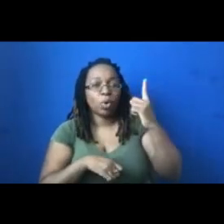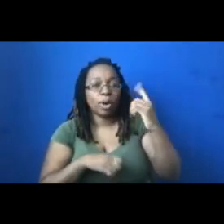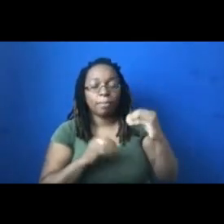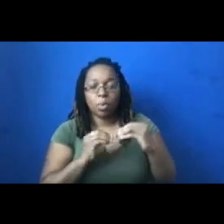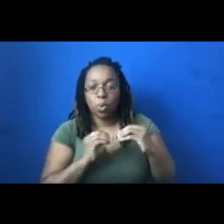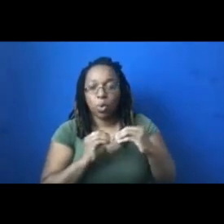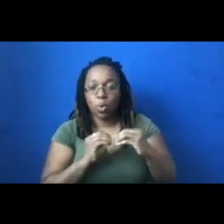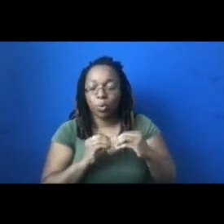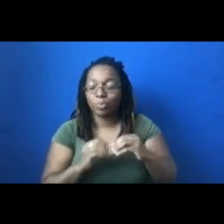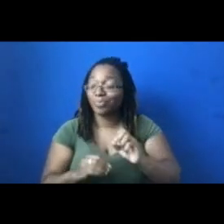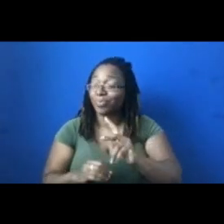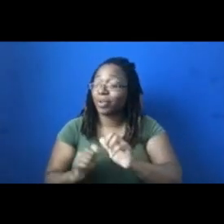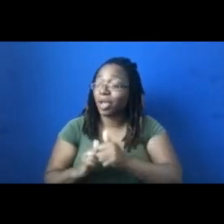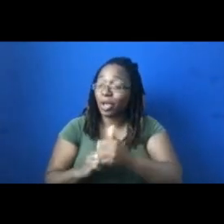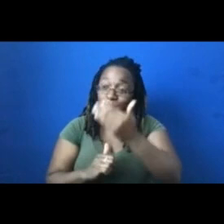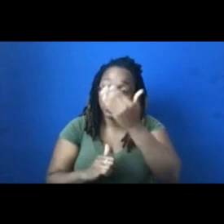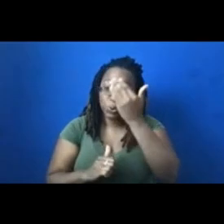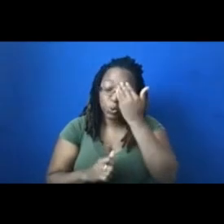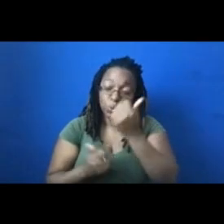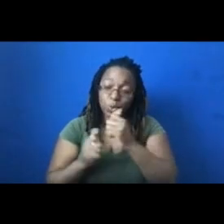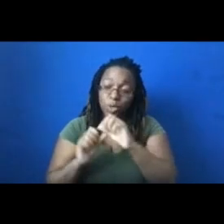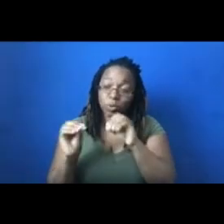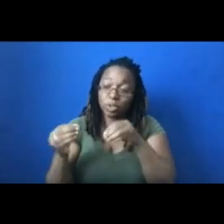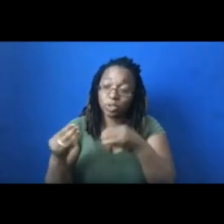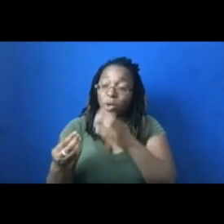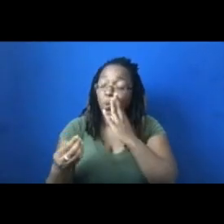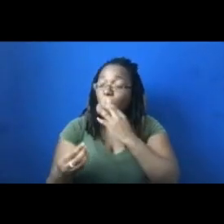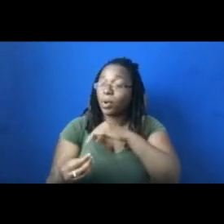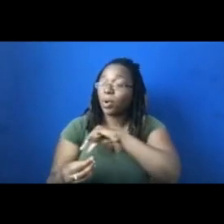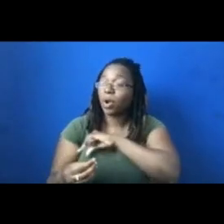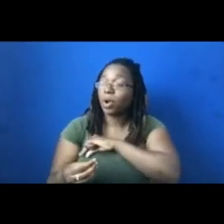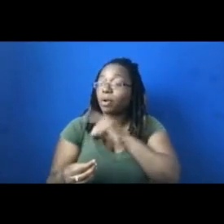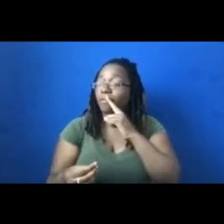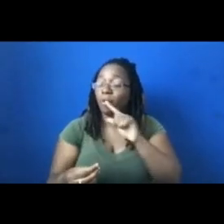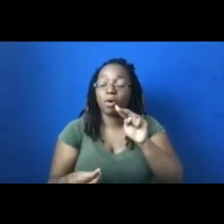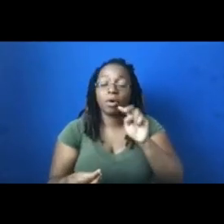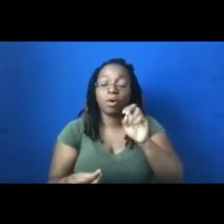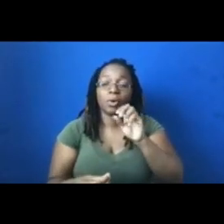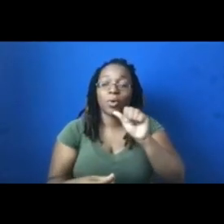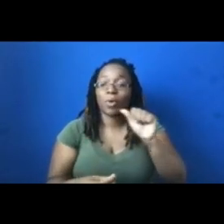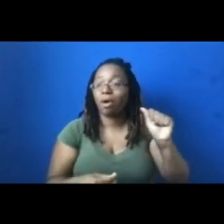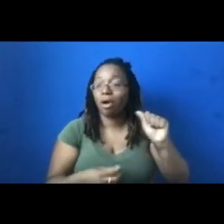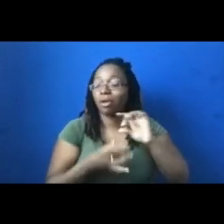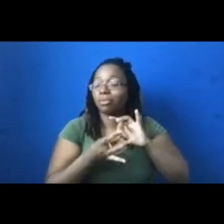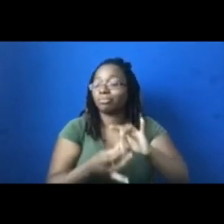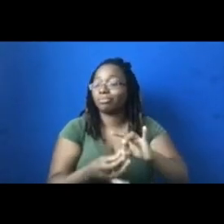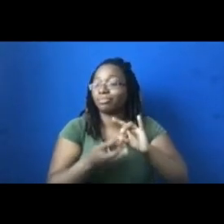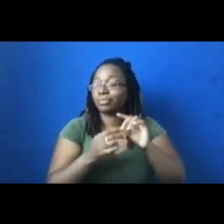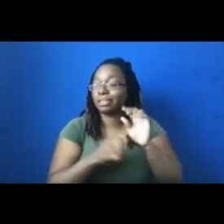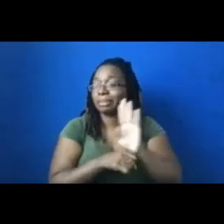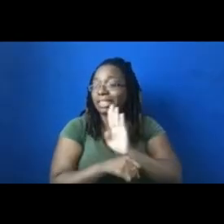organizations qualify as a NOAA affiliated entity? This is a required component of the team. Correct?